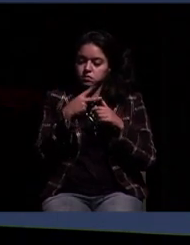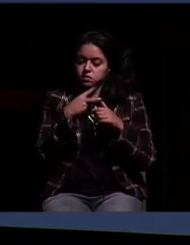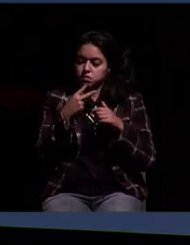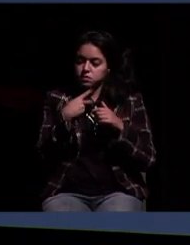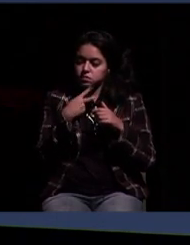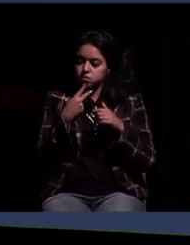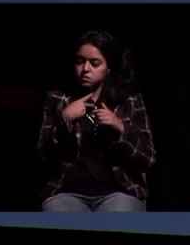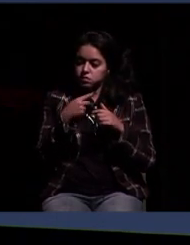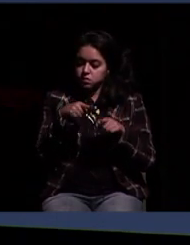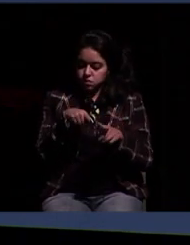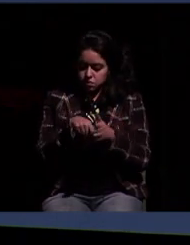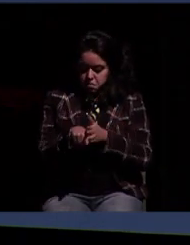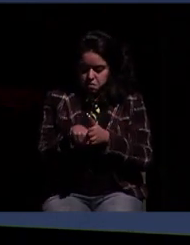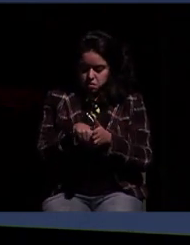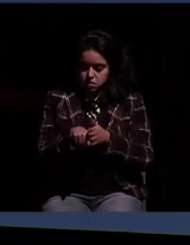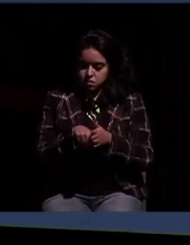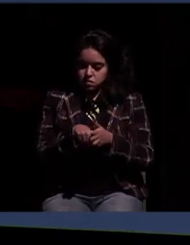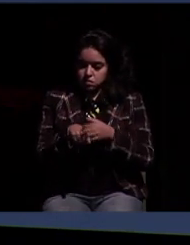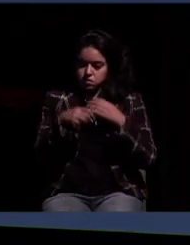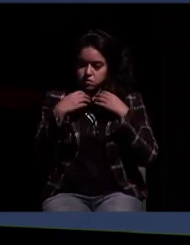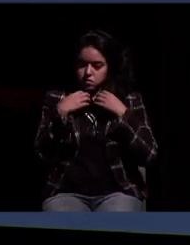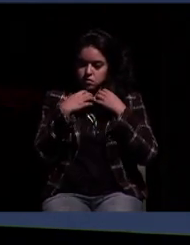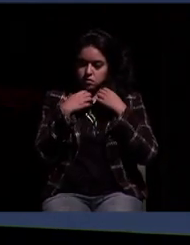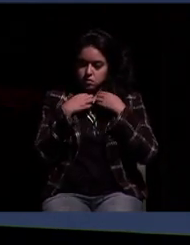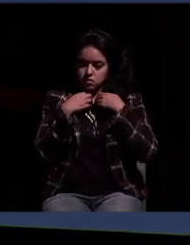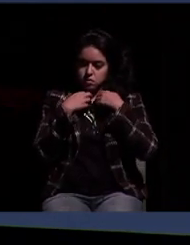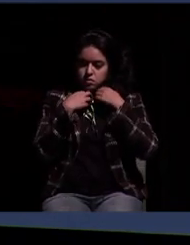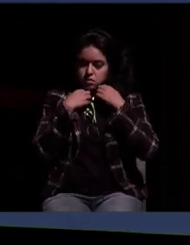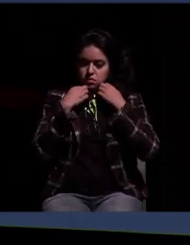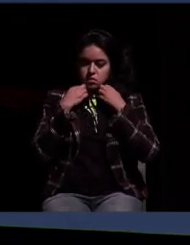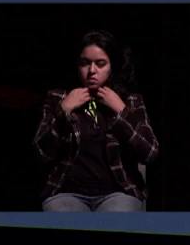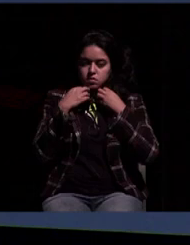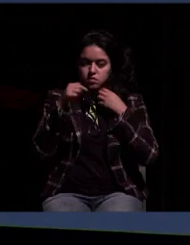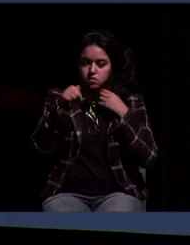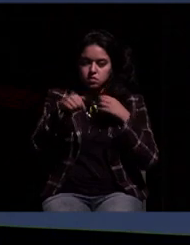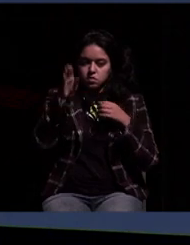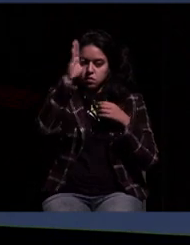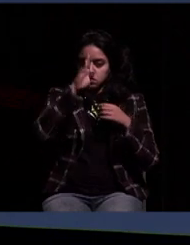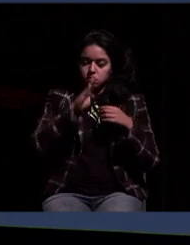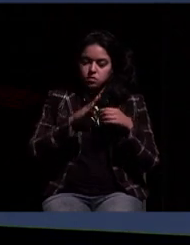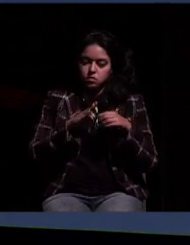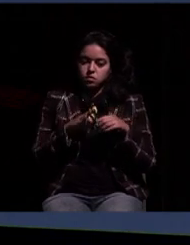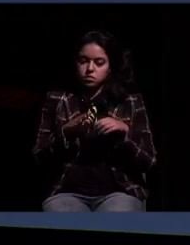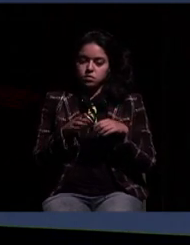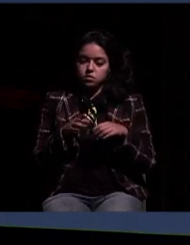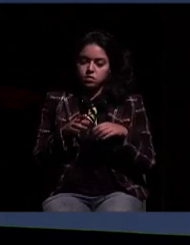not only in Brazil but also in Portugal.